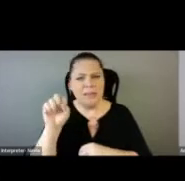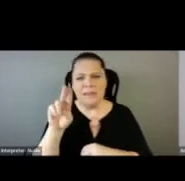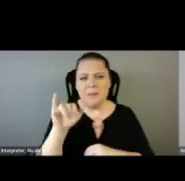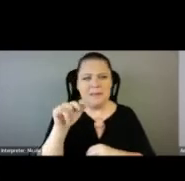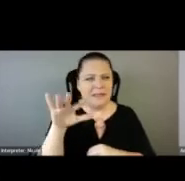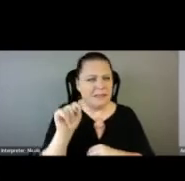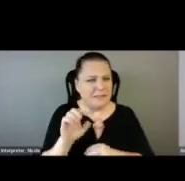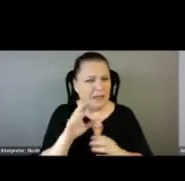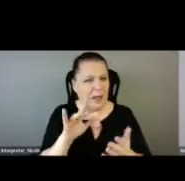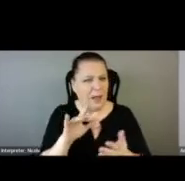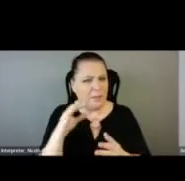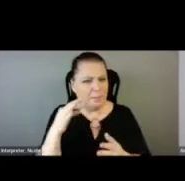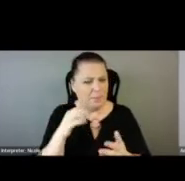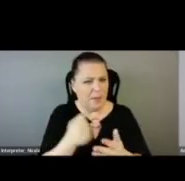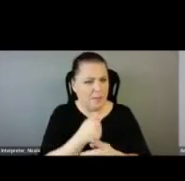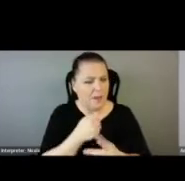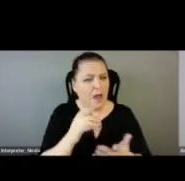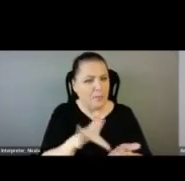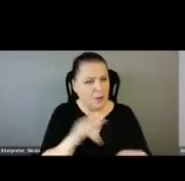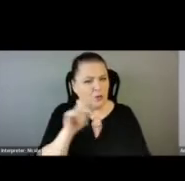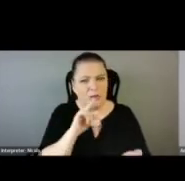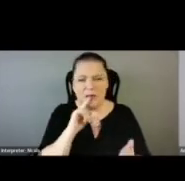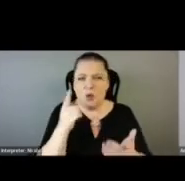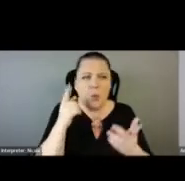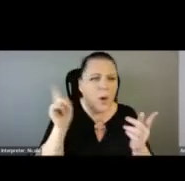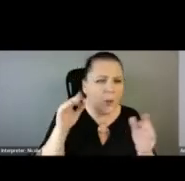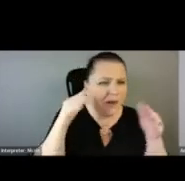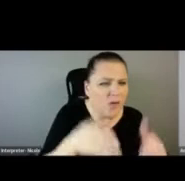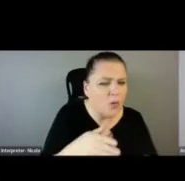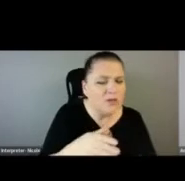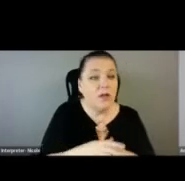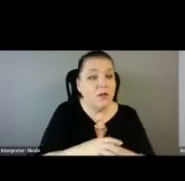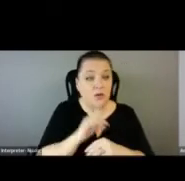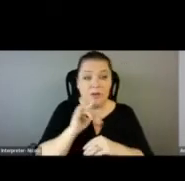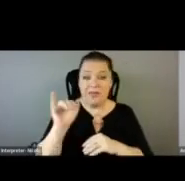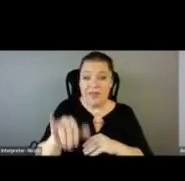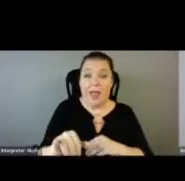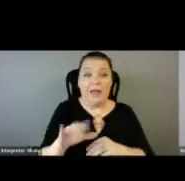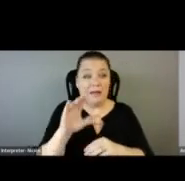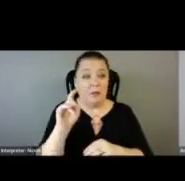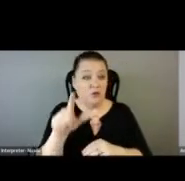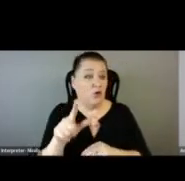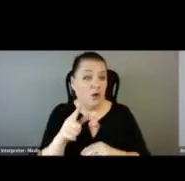efforts, the Indiana recovery Council lived experience survey also made space for folks to